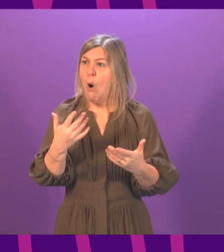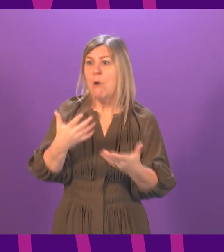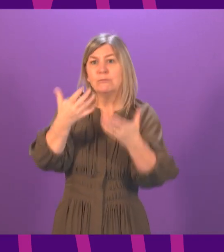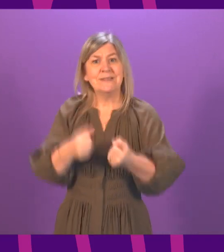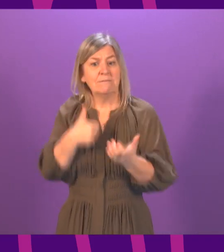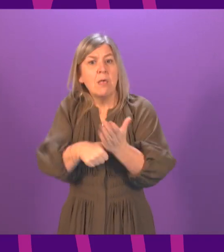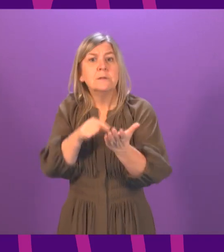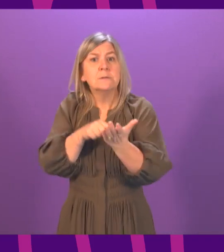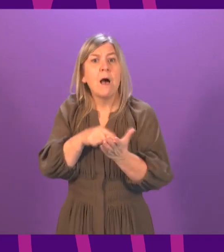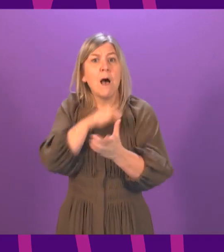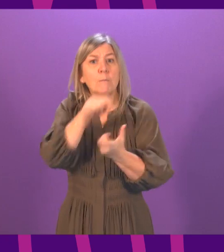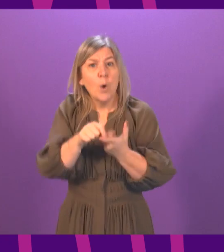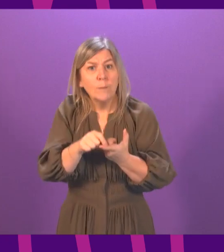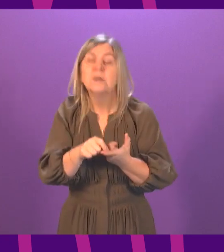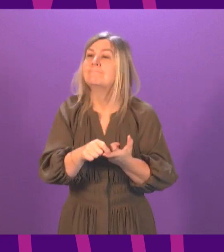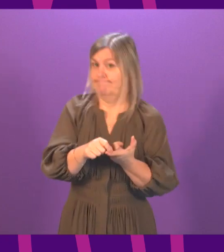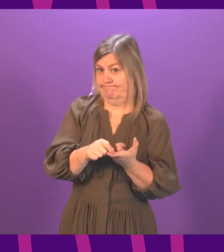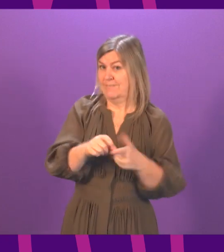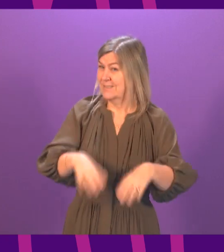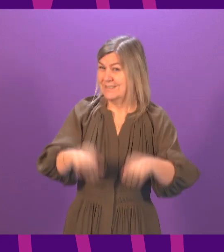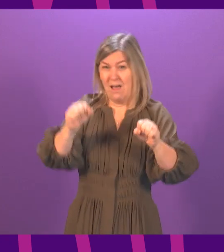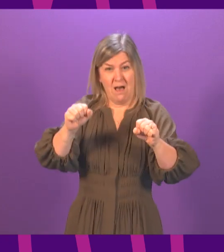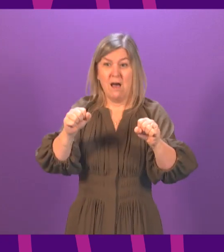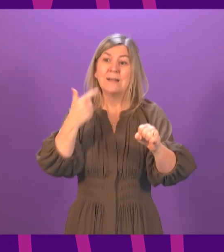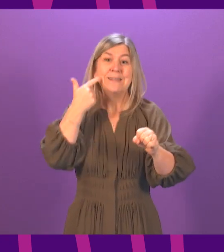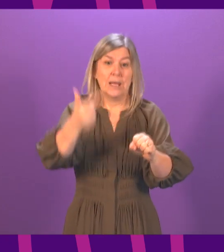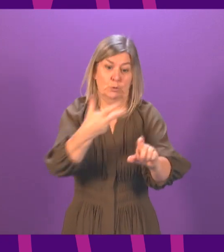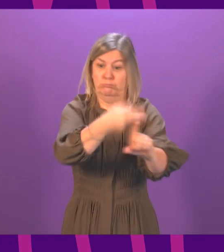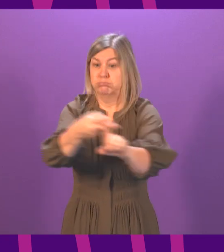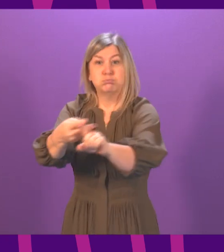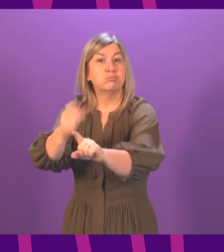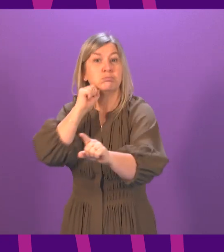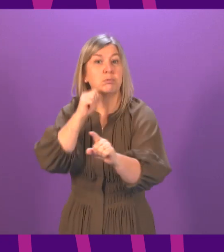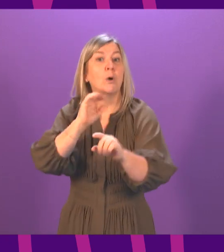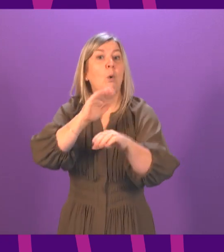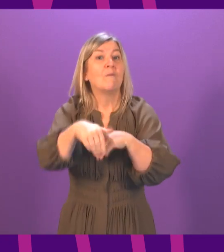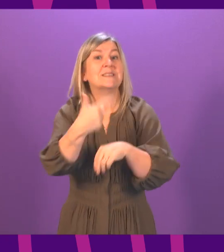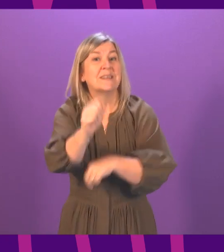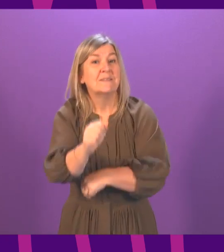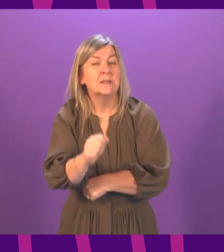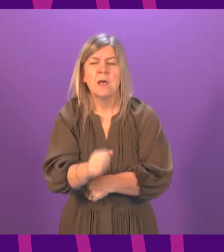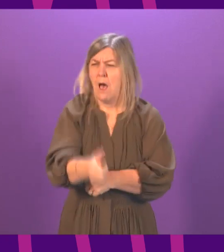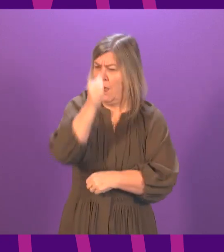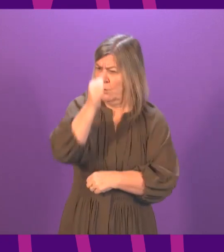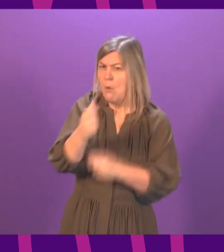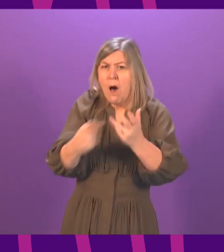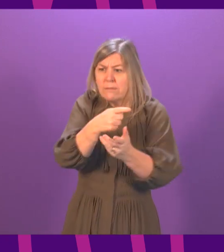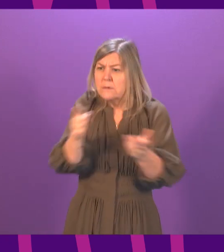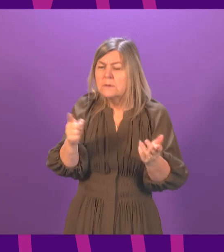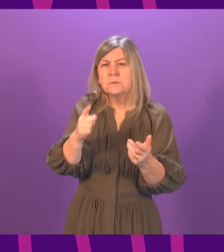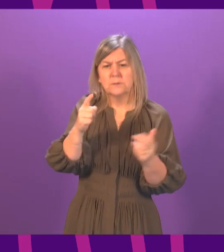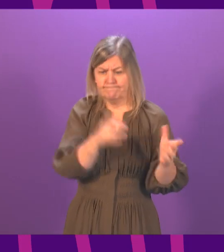Vaccination of over-70s will start next week. I know people in the 65-to-70 age group who have